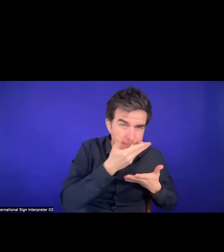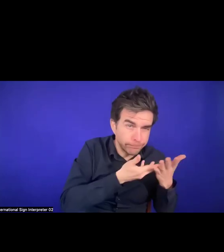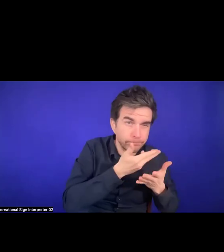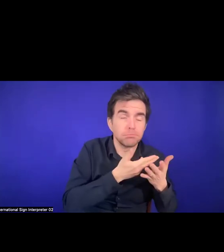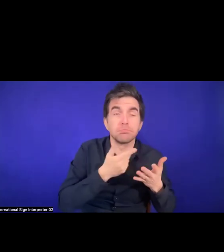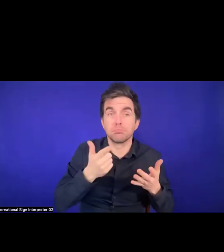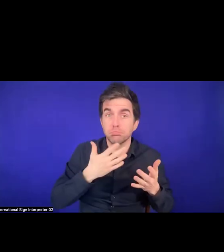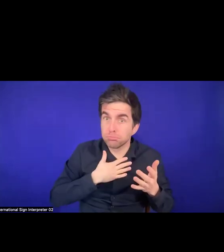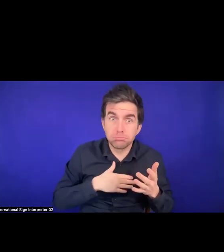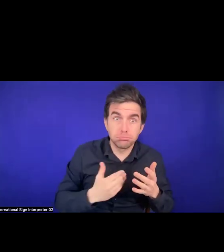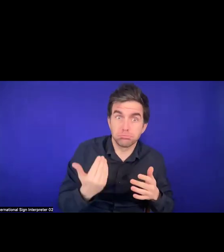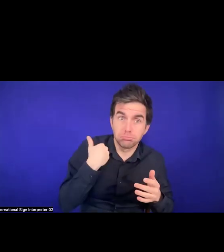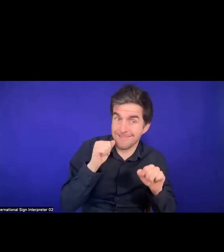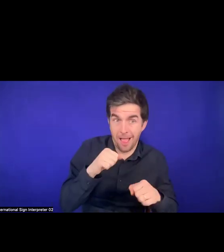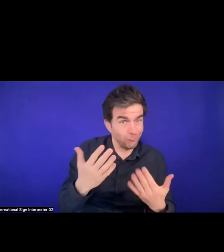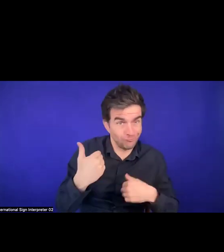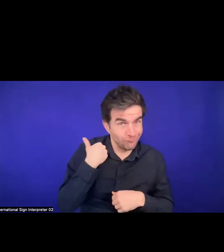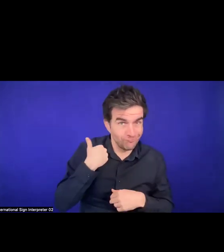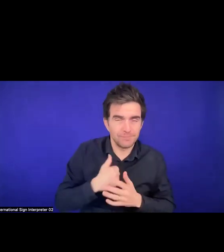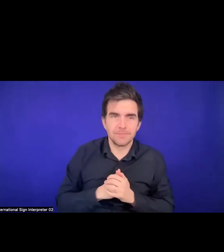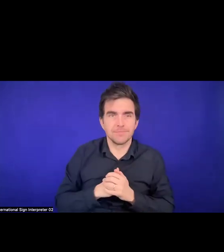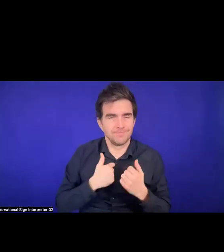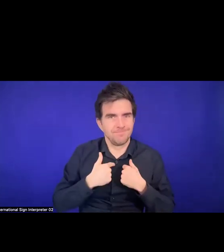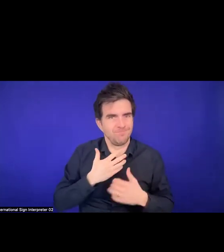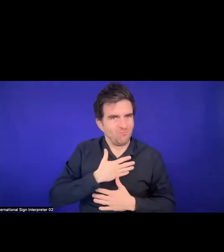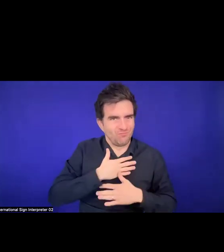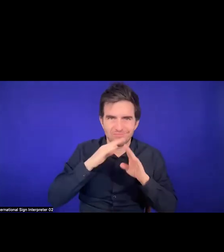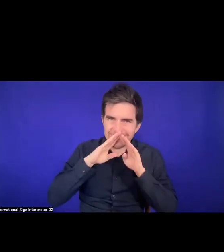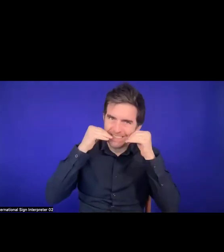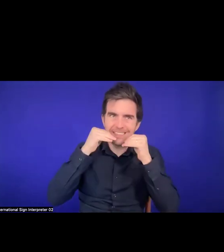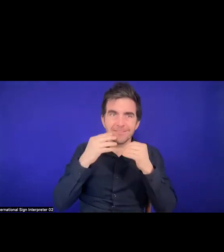have a further questions, I am glad to get in touch with you as soon as possible.